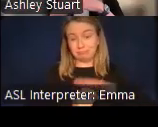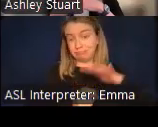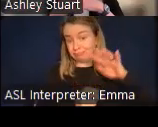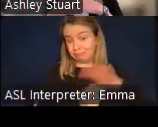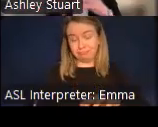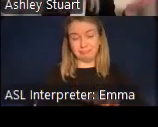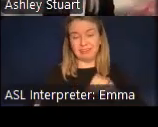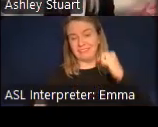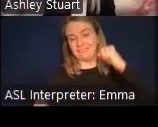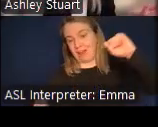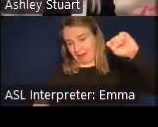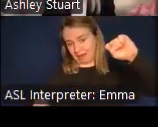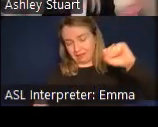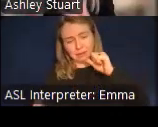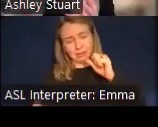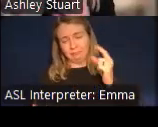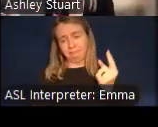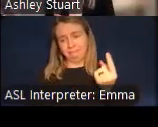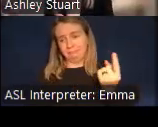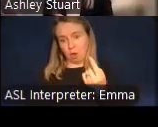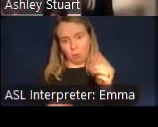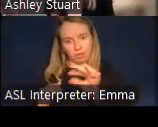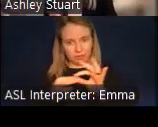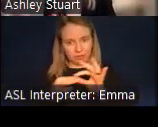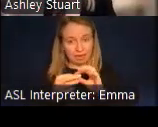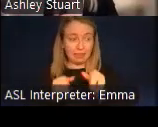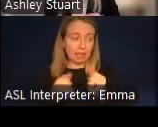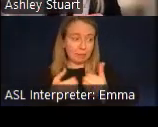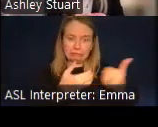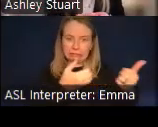defiance. But they don't have to. They can be independent of themselves,